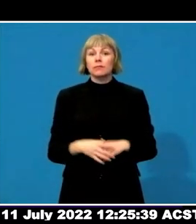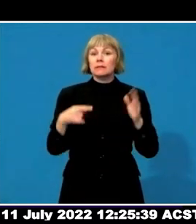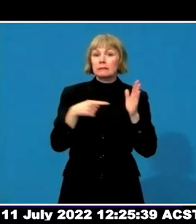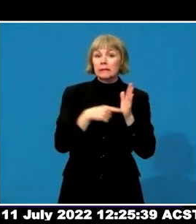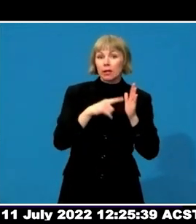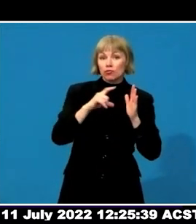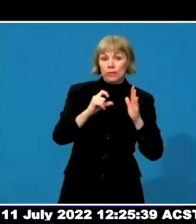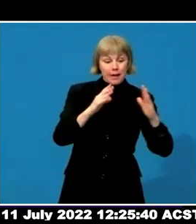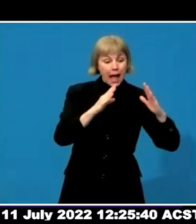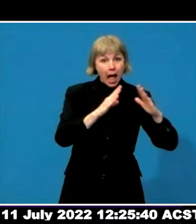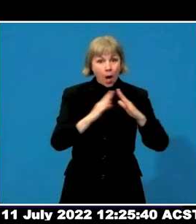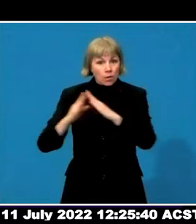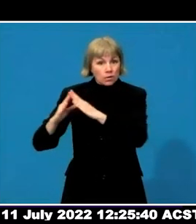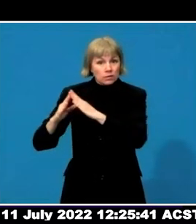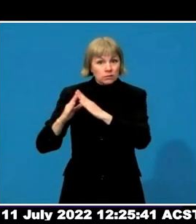Are there a lot of houses for people with disability?